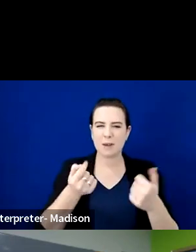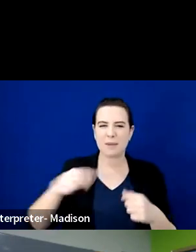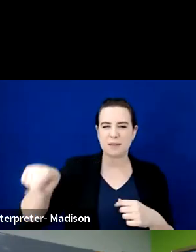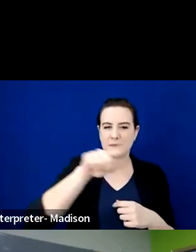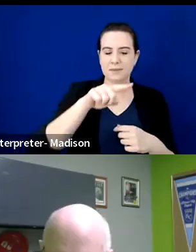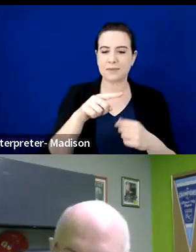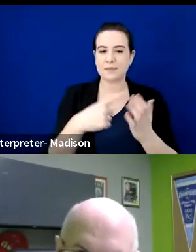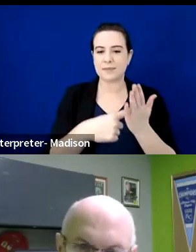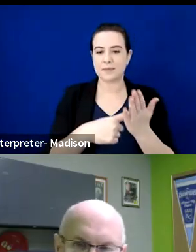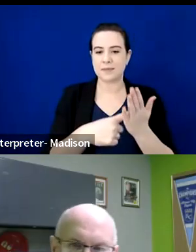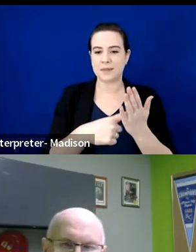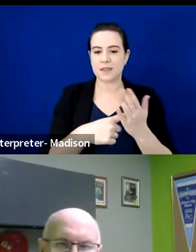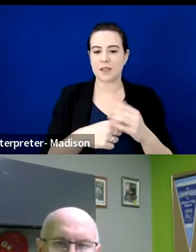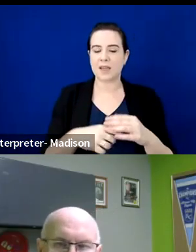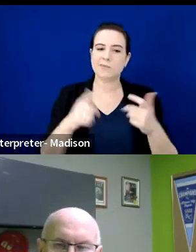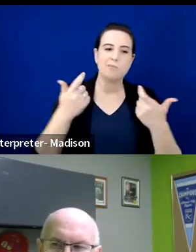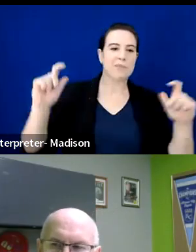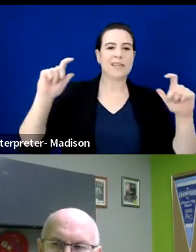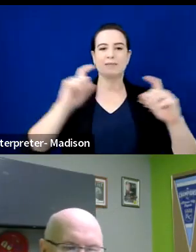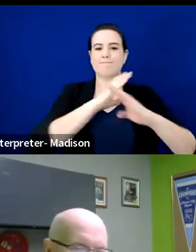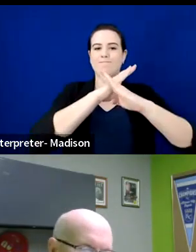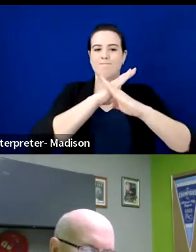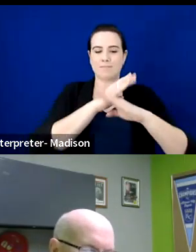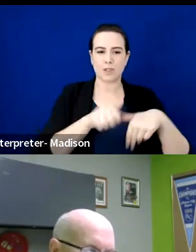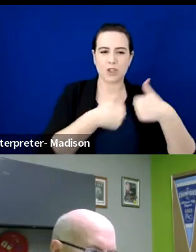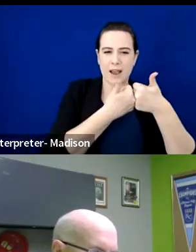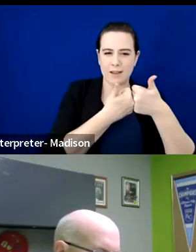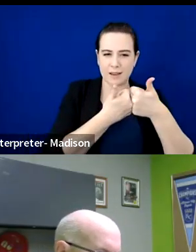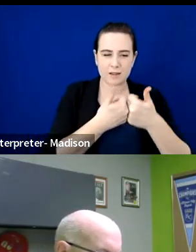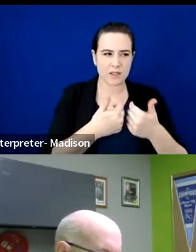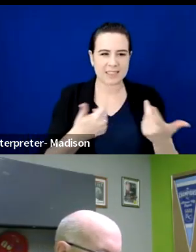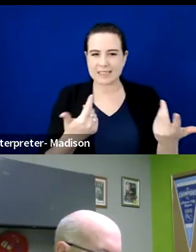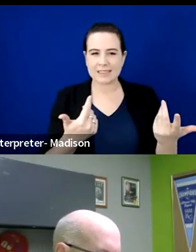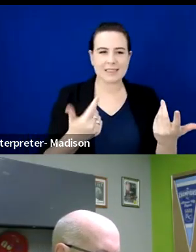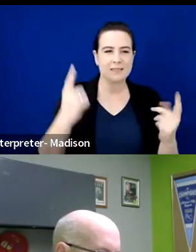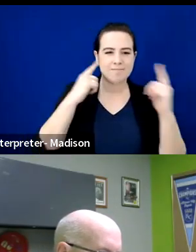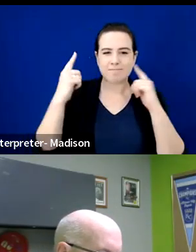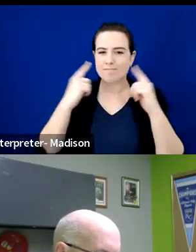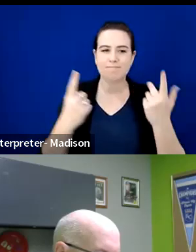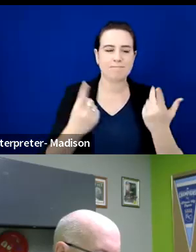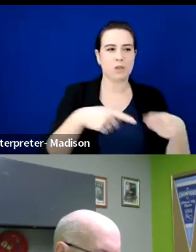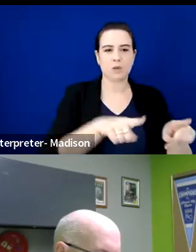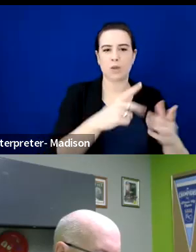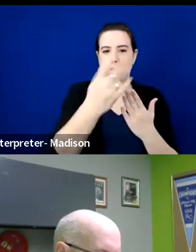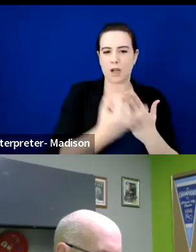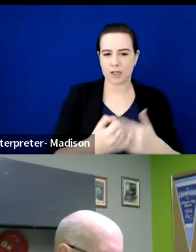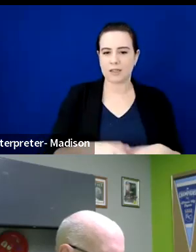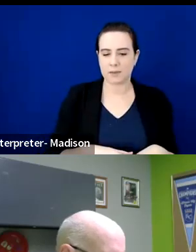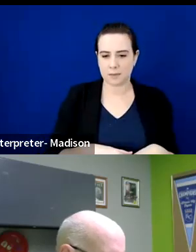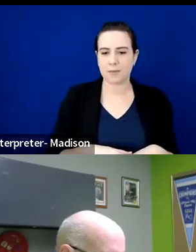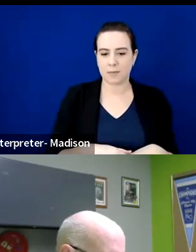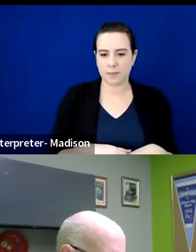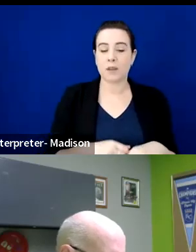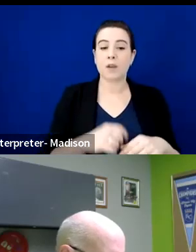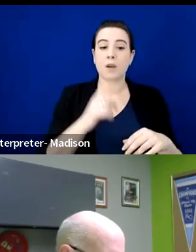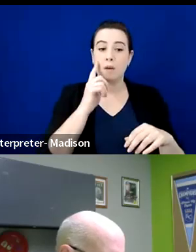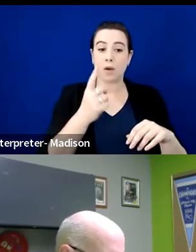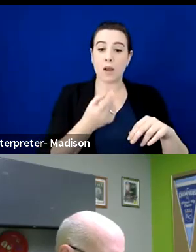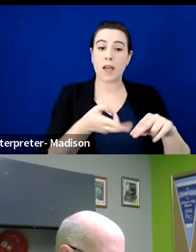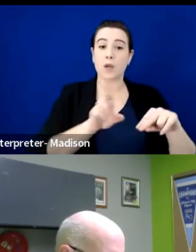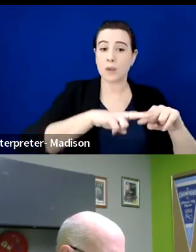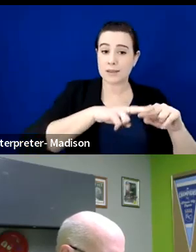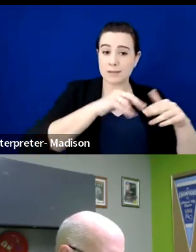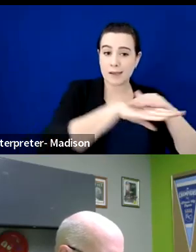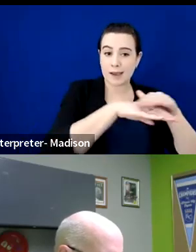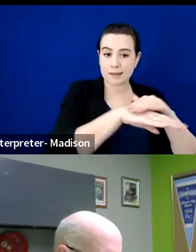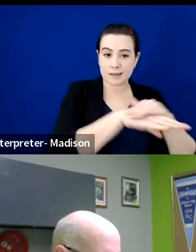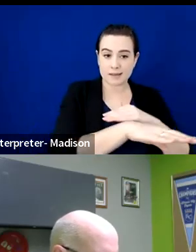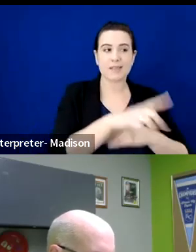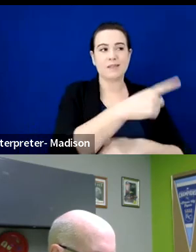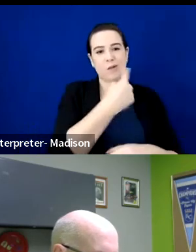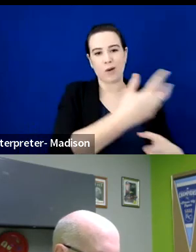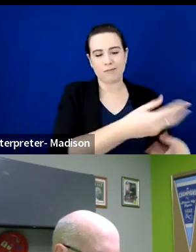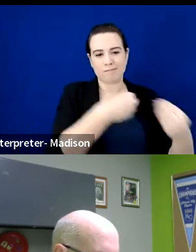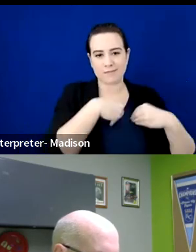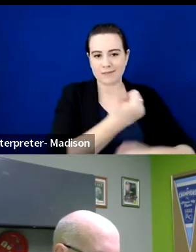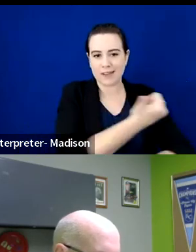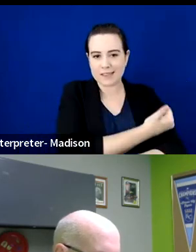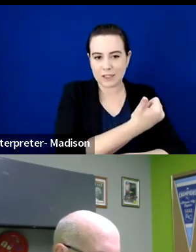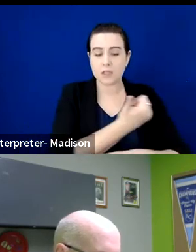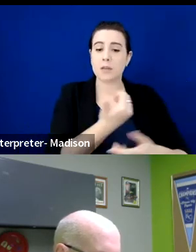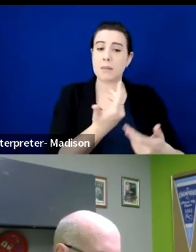There is no reason why we can't be sharing our information and good and promising practices that are happening in our local communities to others in other areas and being able to adapt those plans as we come across them and as we strengthen and develop them with public health professionals and local disability-led organizations and disability leaders.